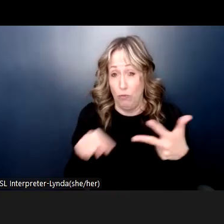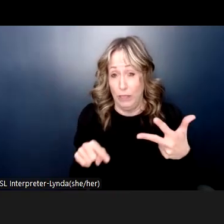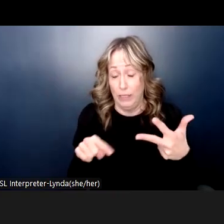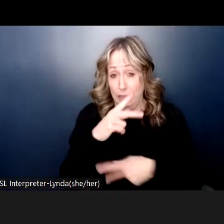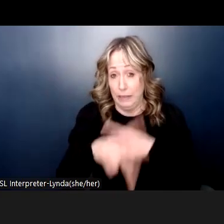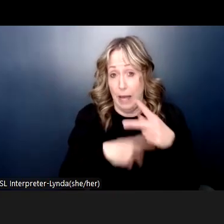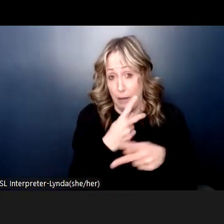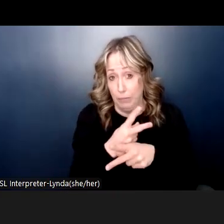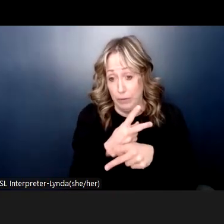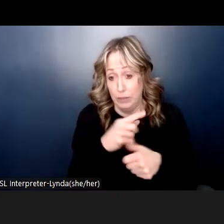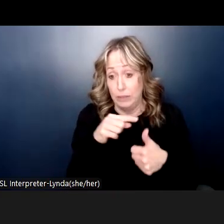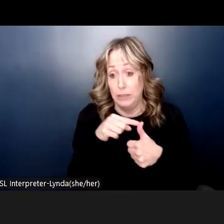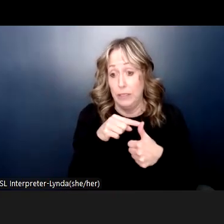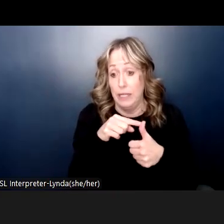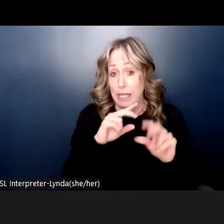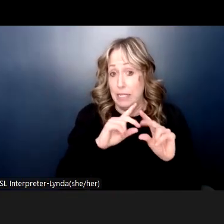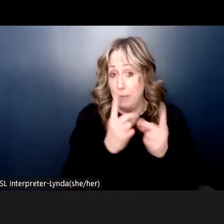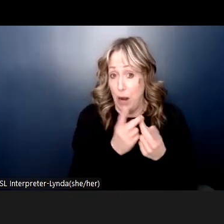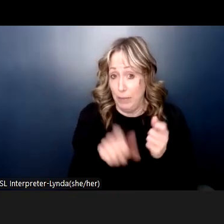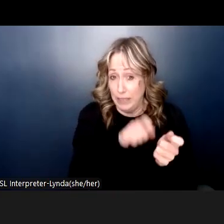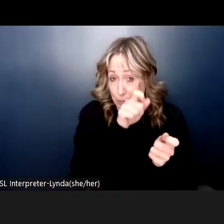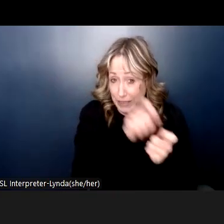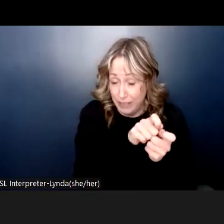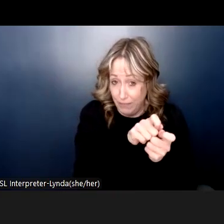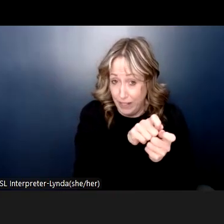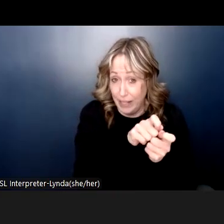We have department specific, pending transactions.